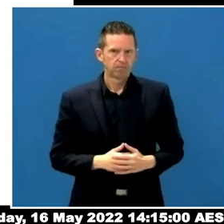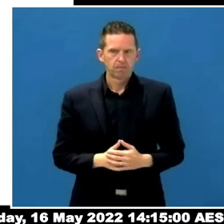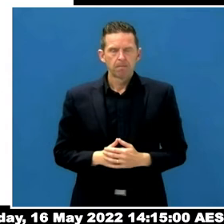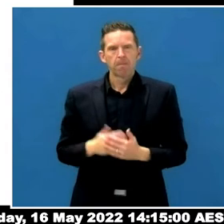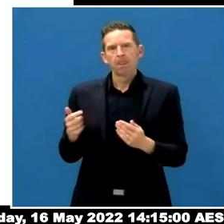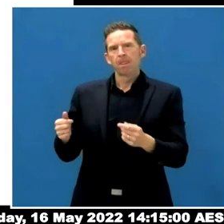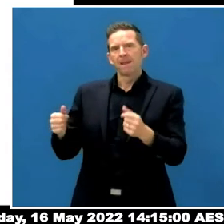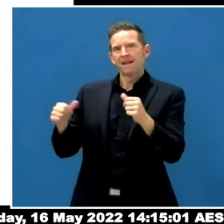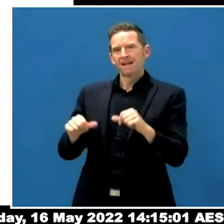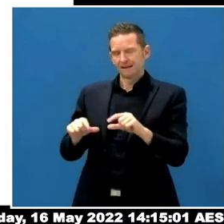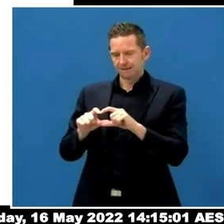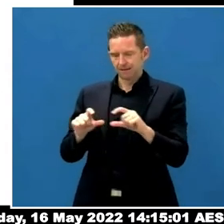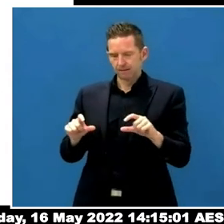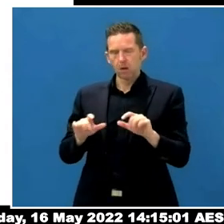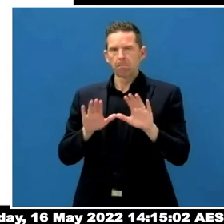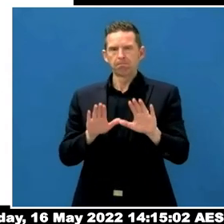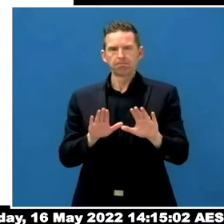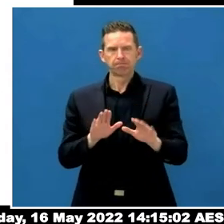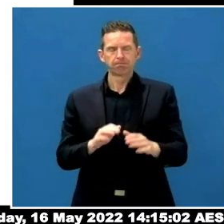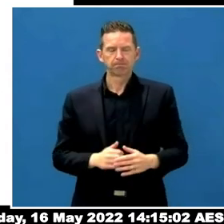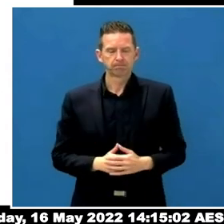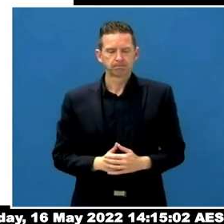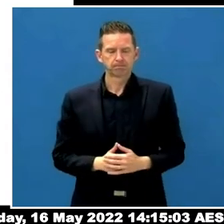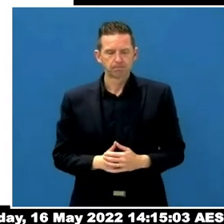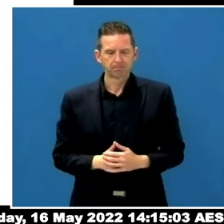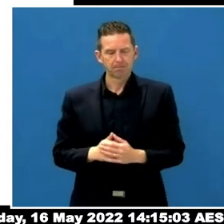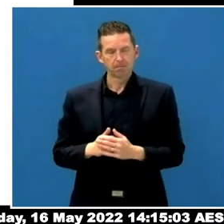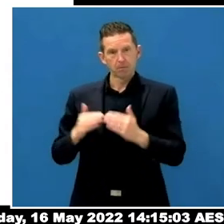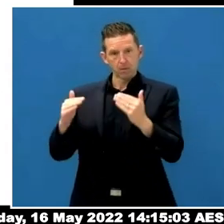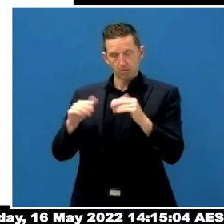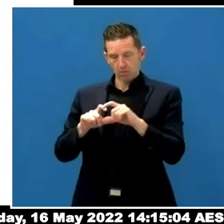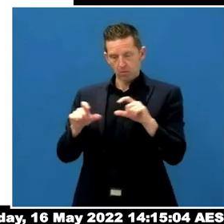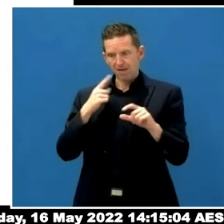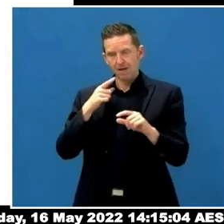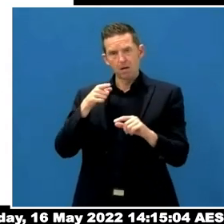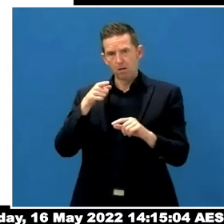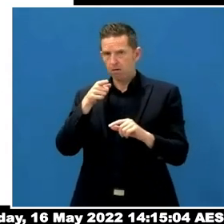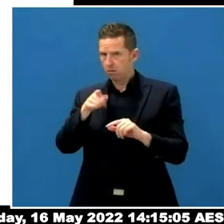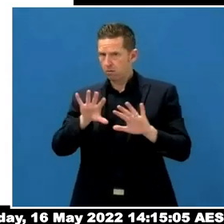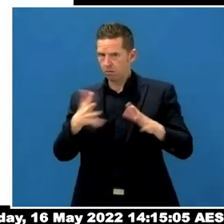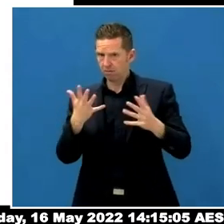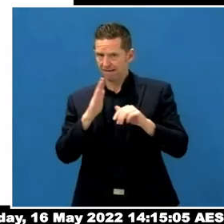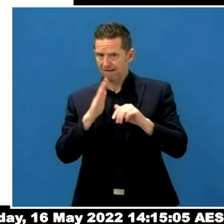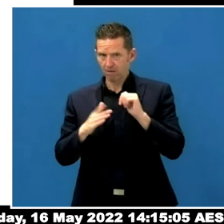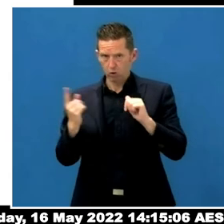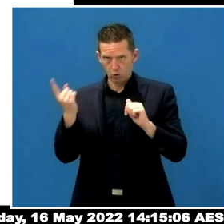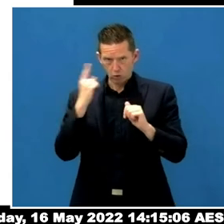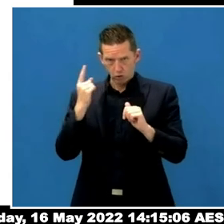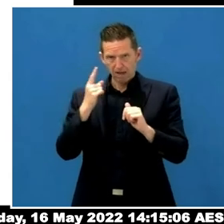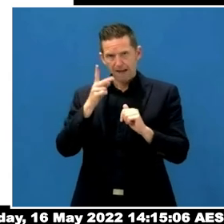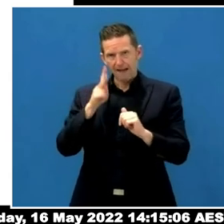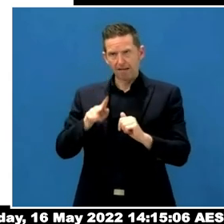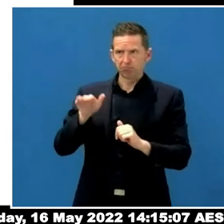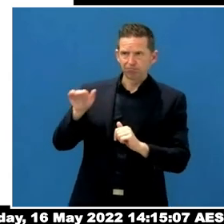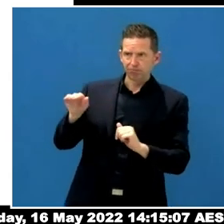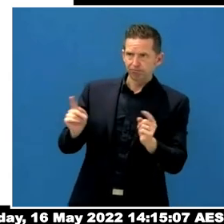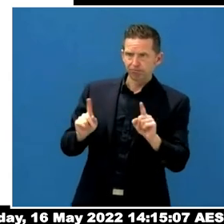You say you haven't received a response. You followed up in September and October, and you feel that it is a serious matter that